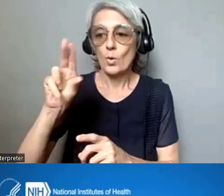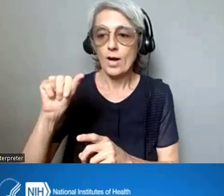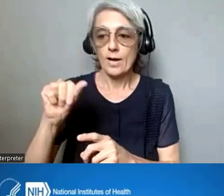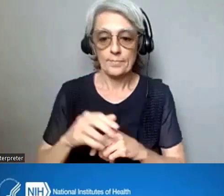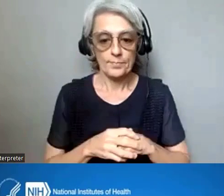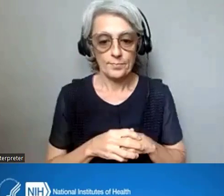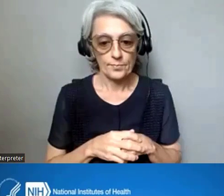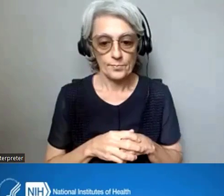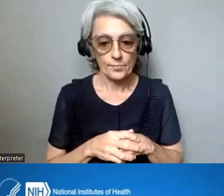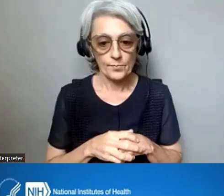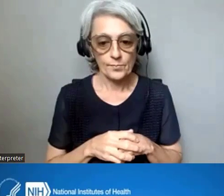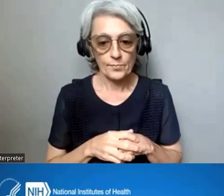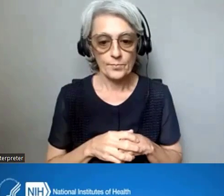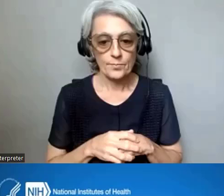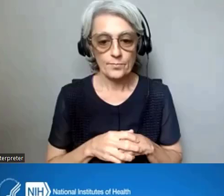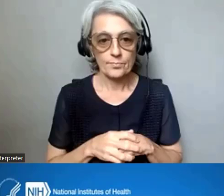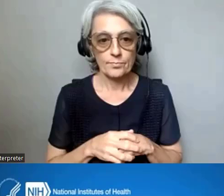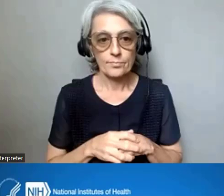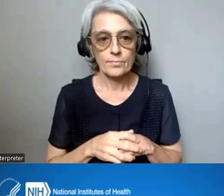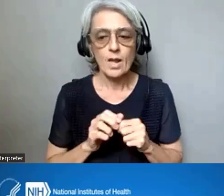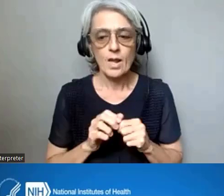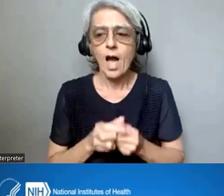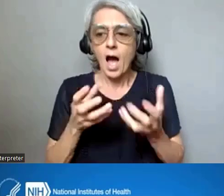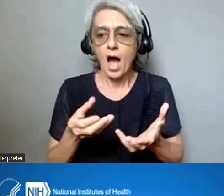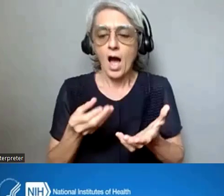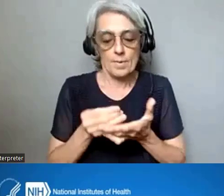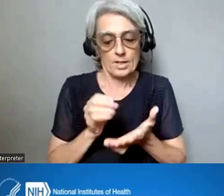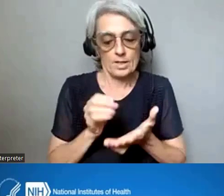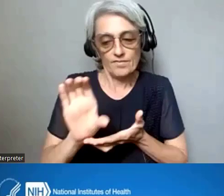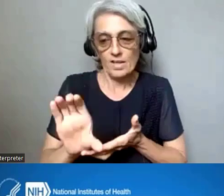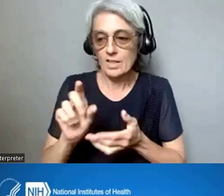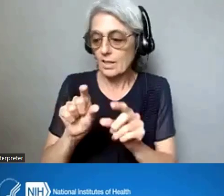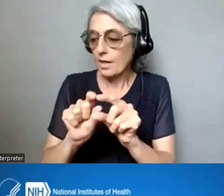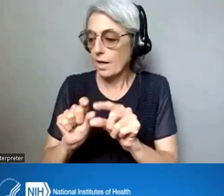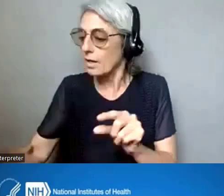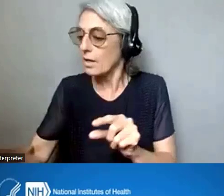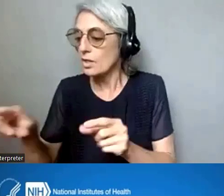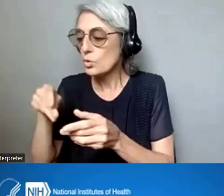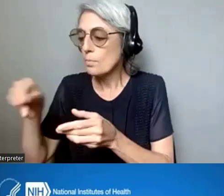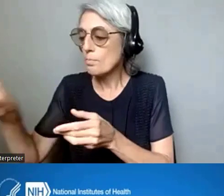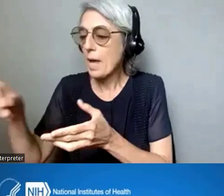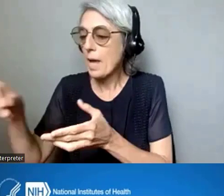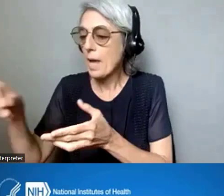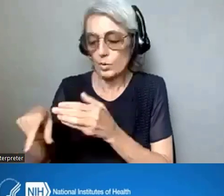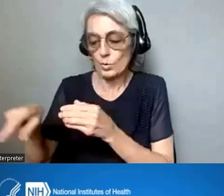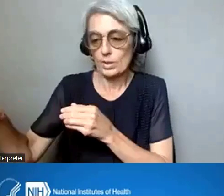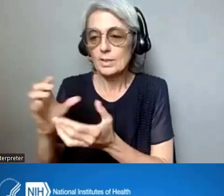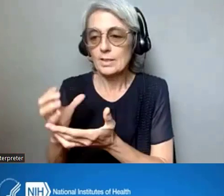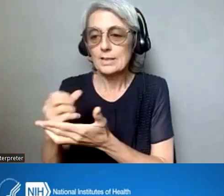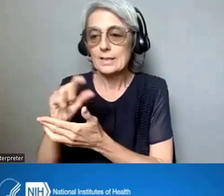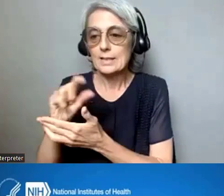"How much funding can be used for student salary? Can we pay students as much as we want,